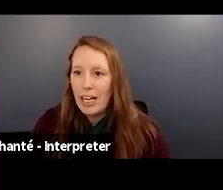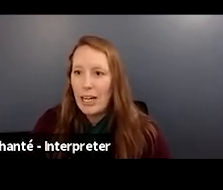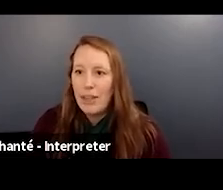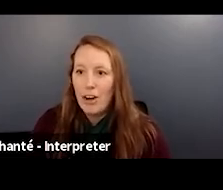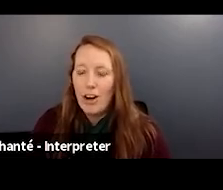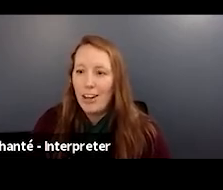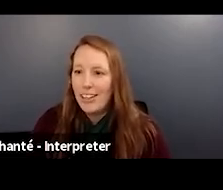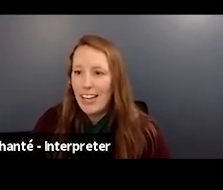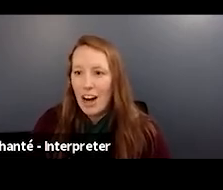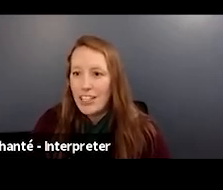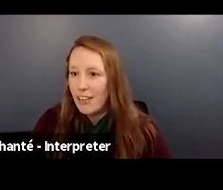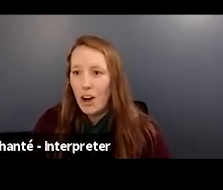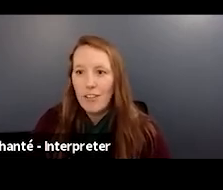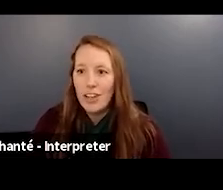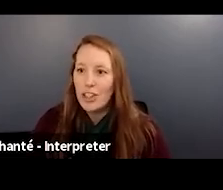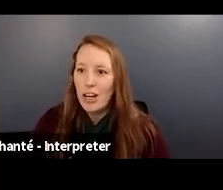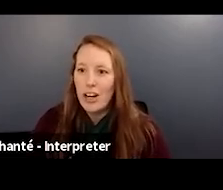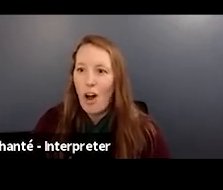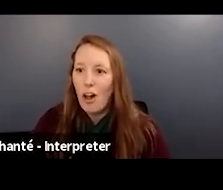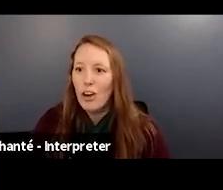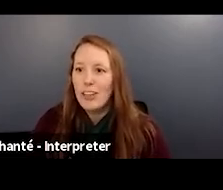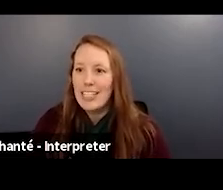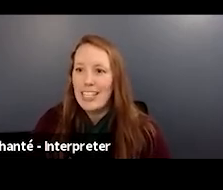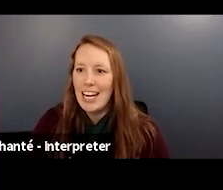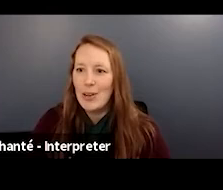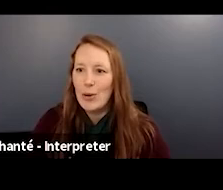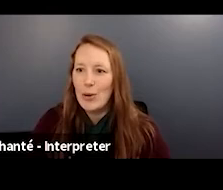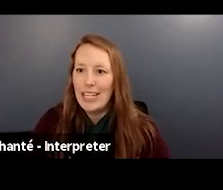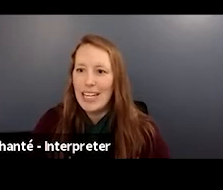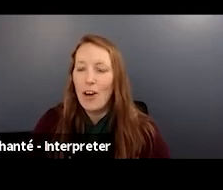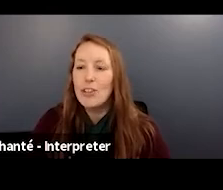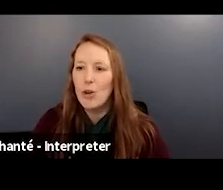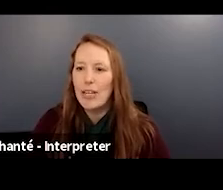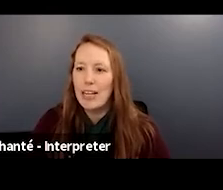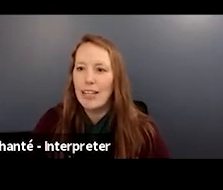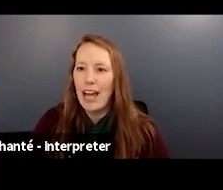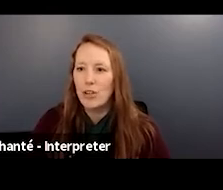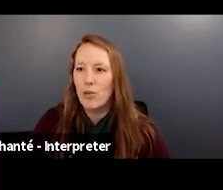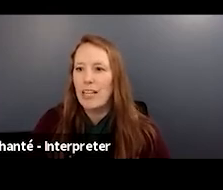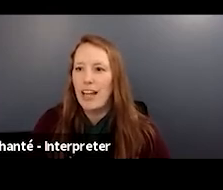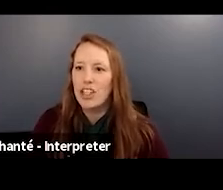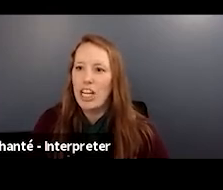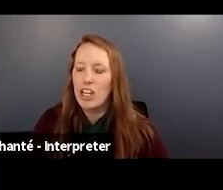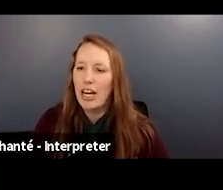There are deaf and hard of hearing children all over the state who also need that great education,